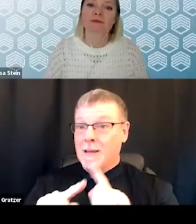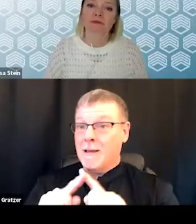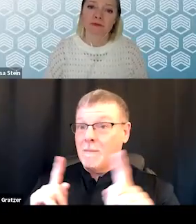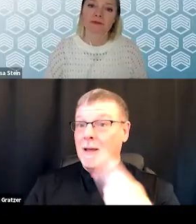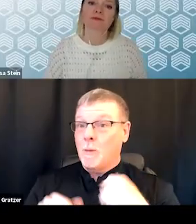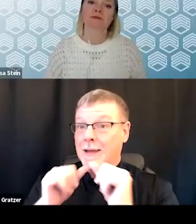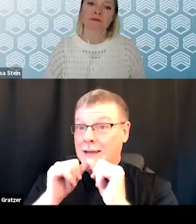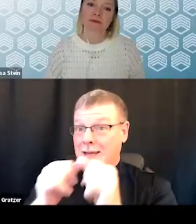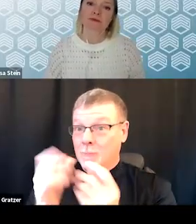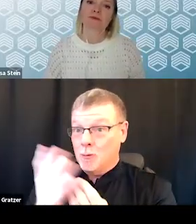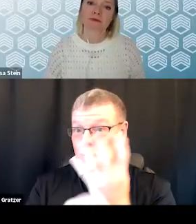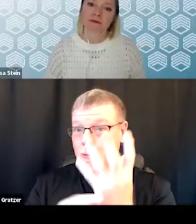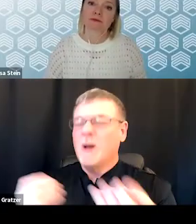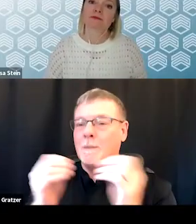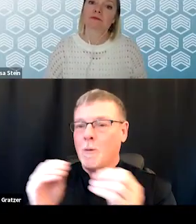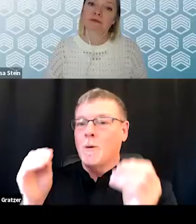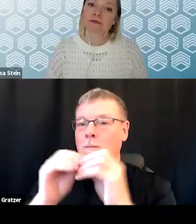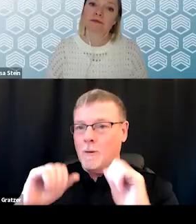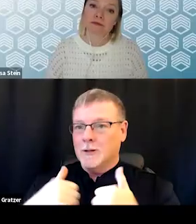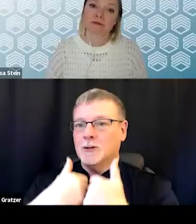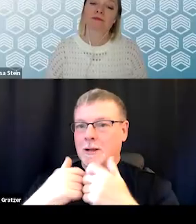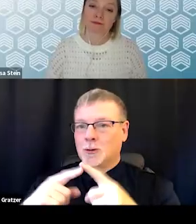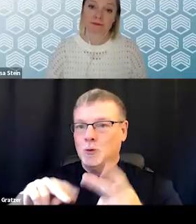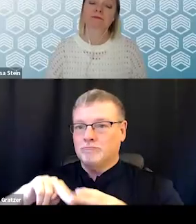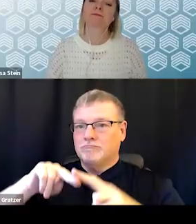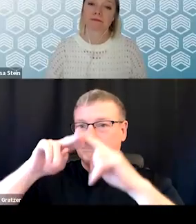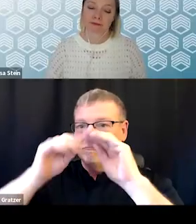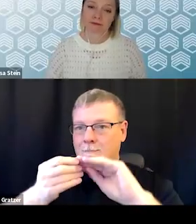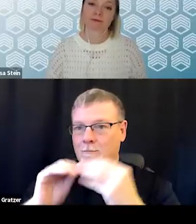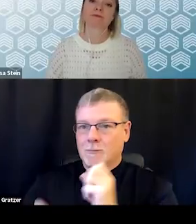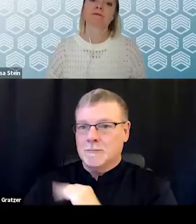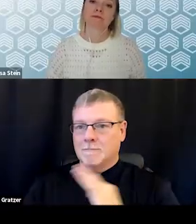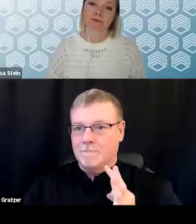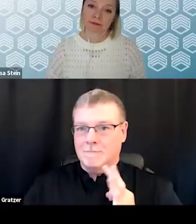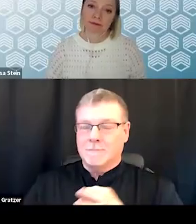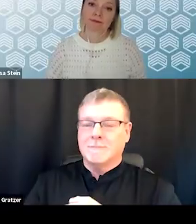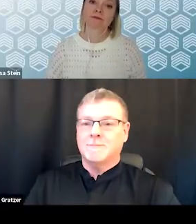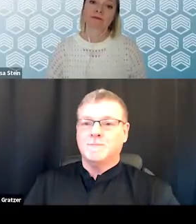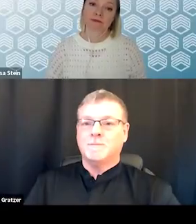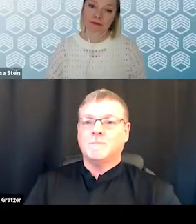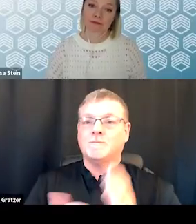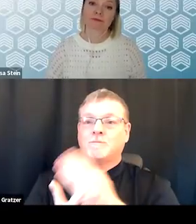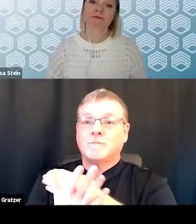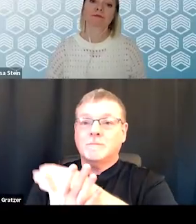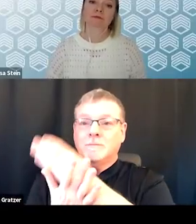you know, every year, it gets more challenging to staff up. And with the wide disciplinary roles that we have within the department,